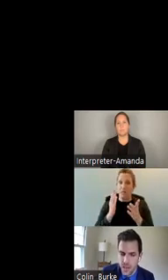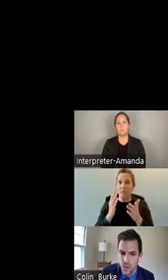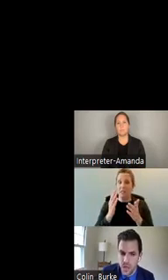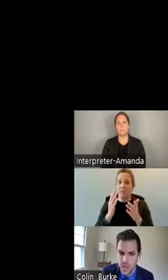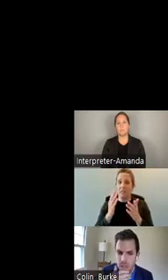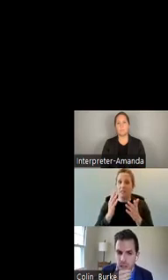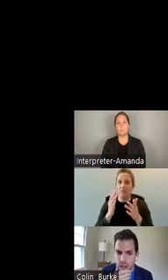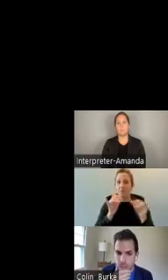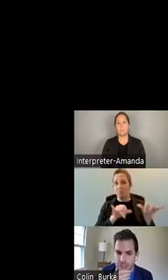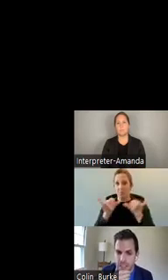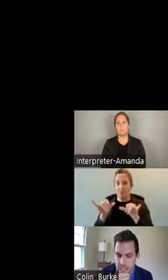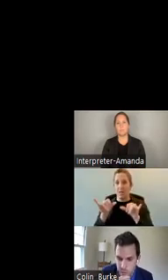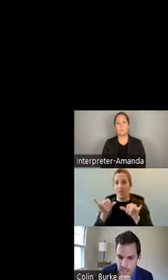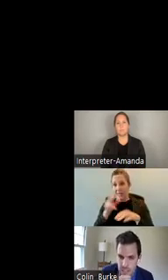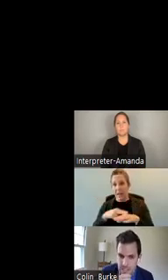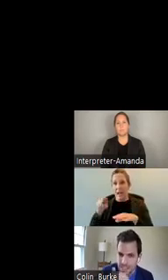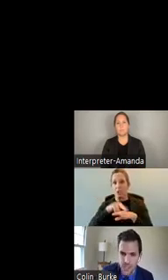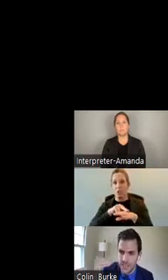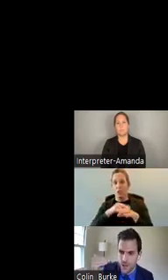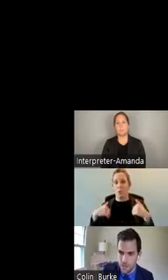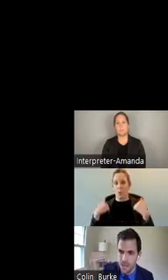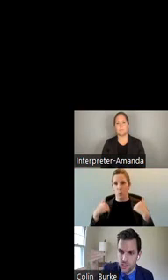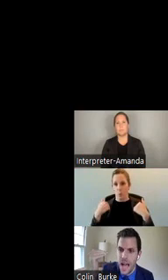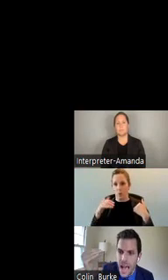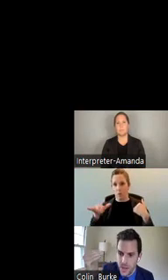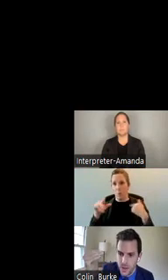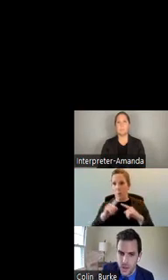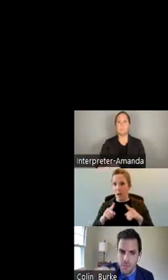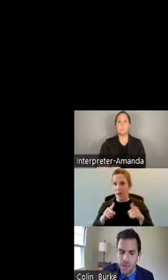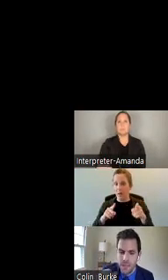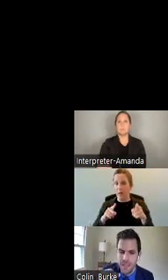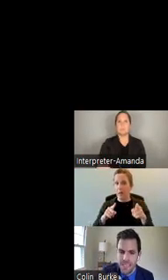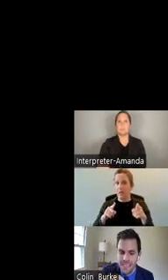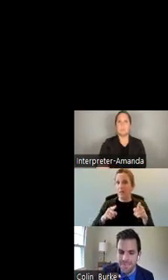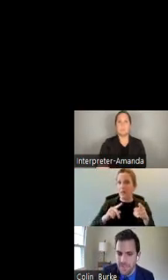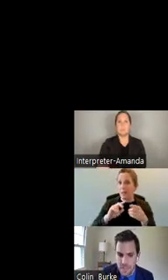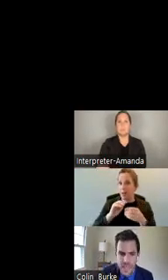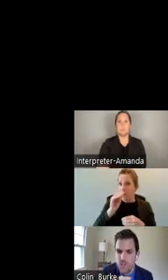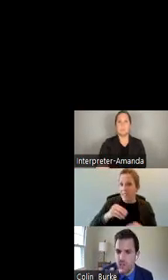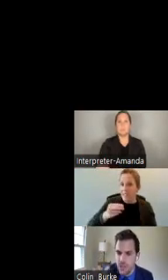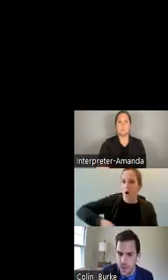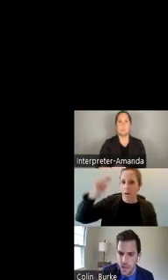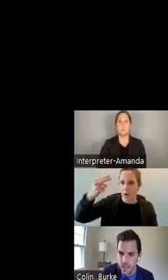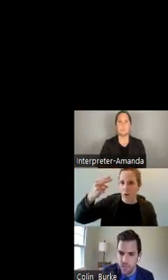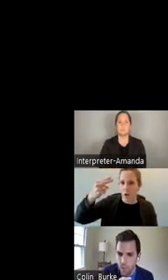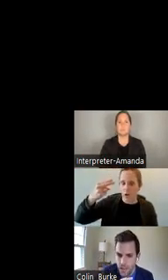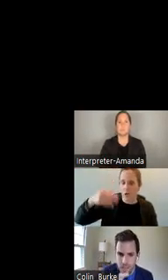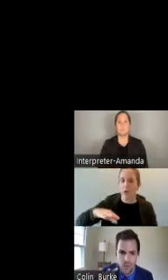category the difference is that these rates are much higher but the the kind of shape of what you